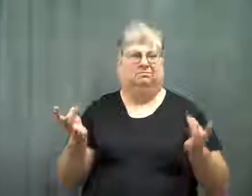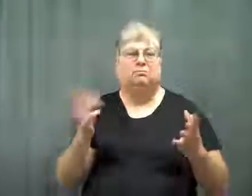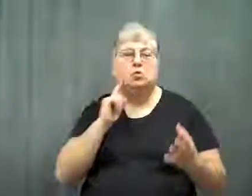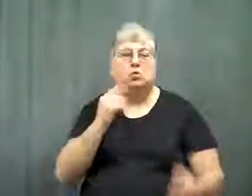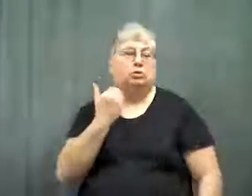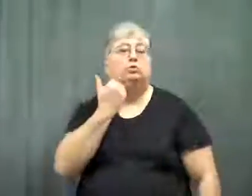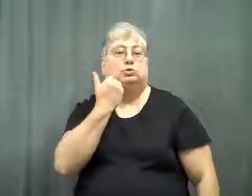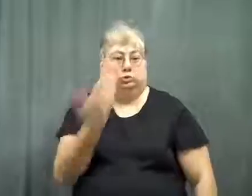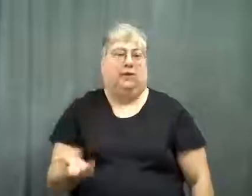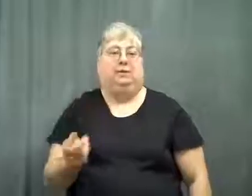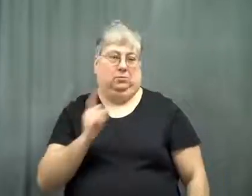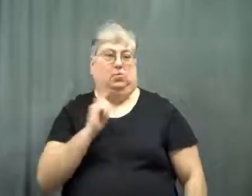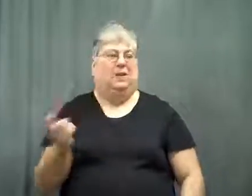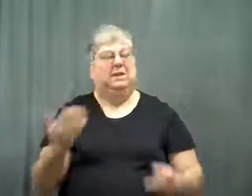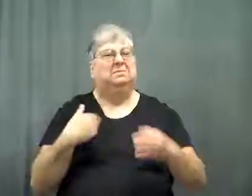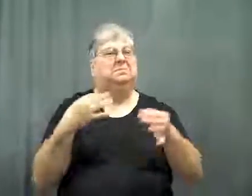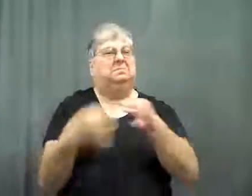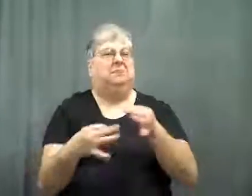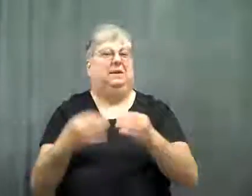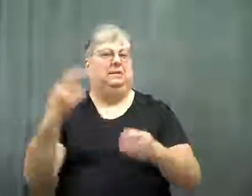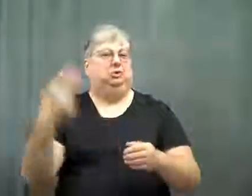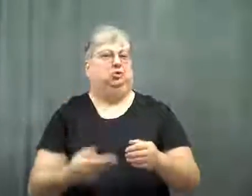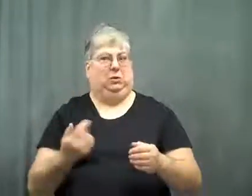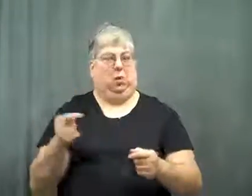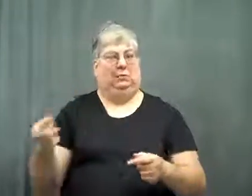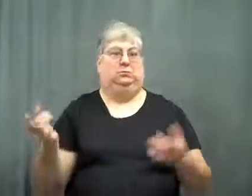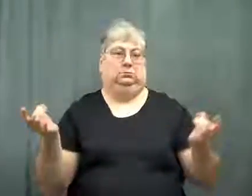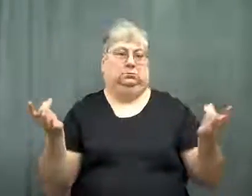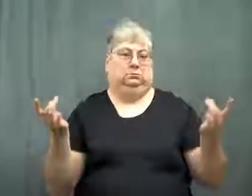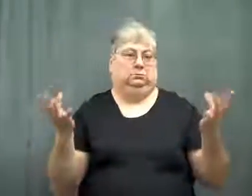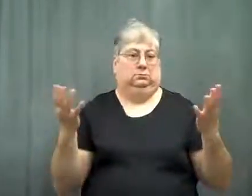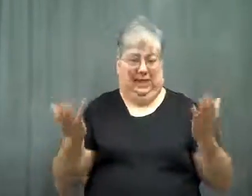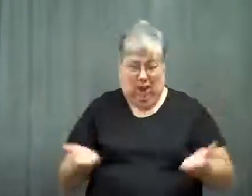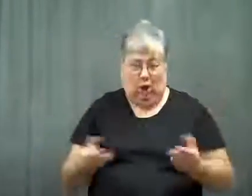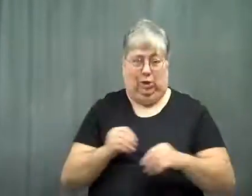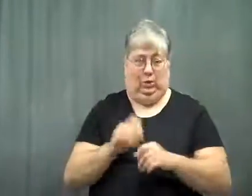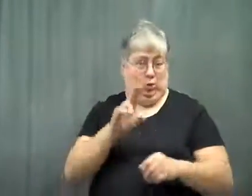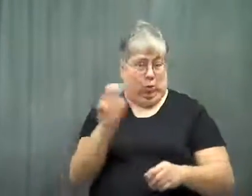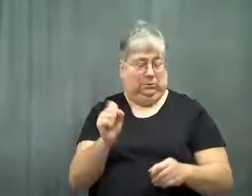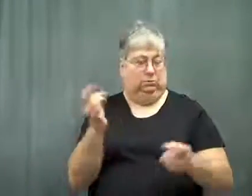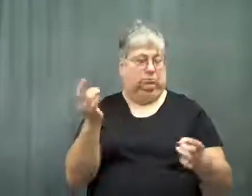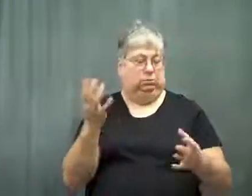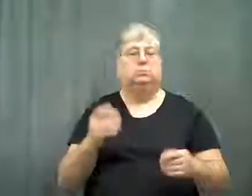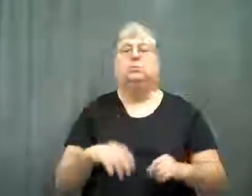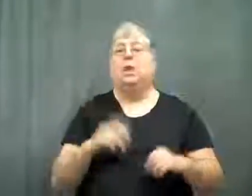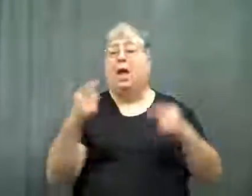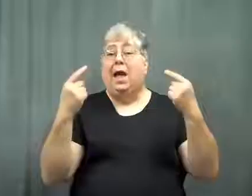It was really a shame what happened. I'll explain the history behind it. It happened here in the U.S.